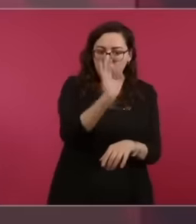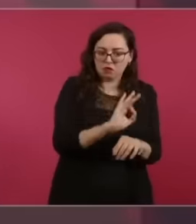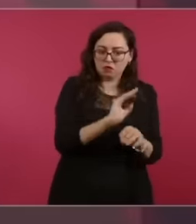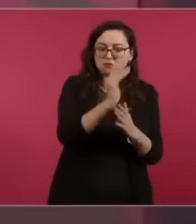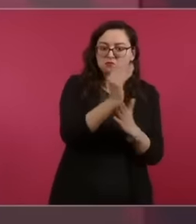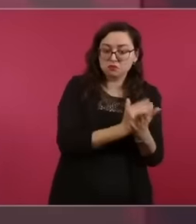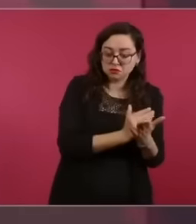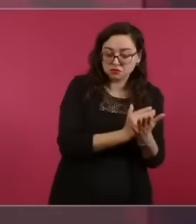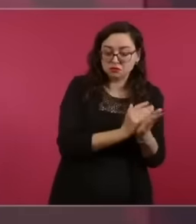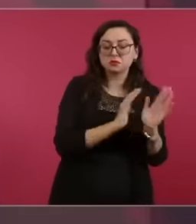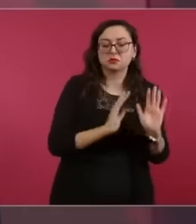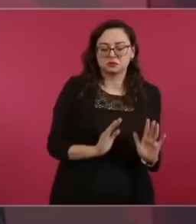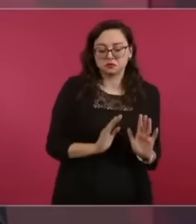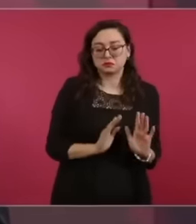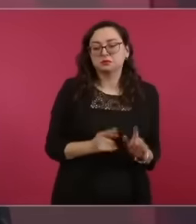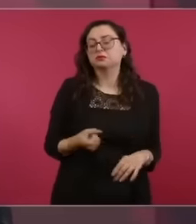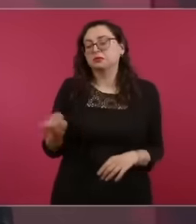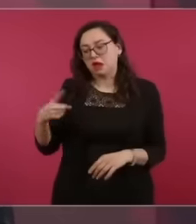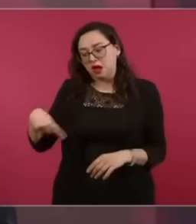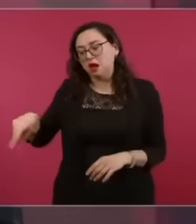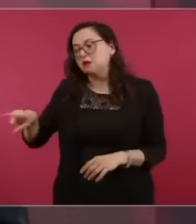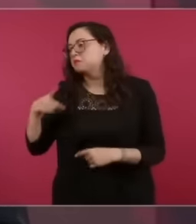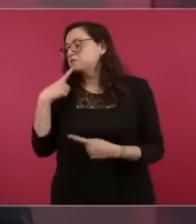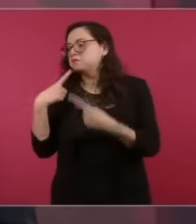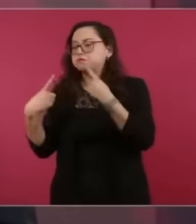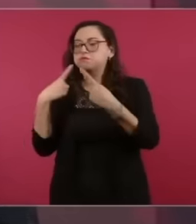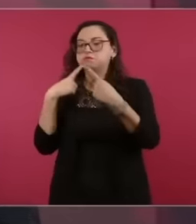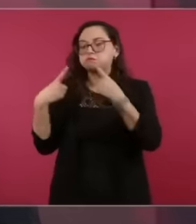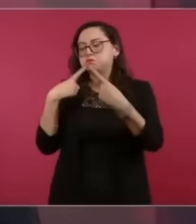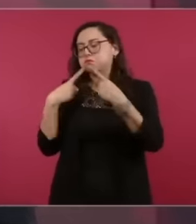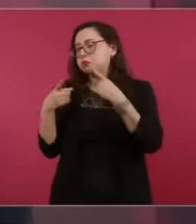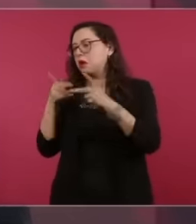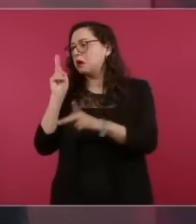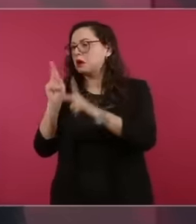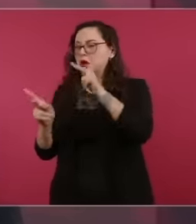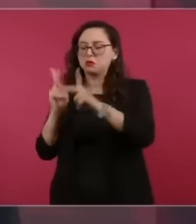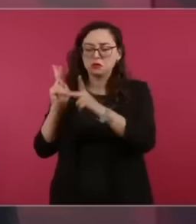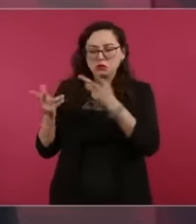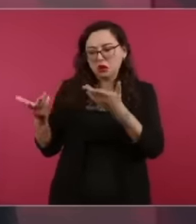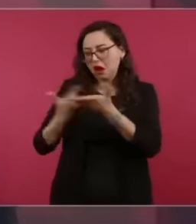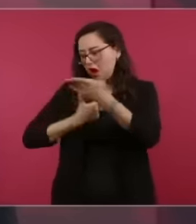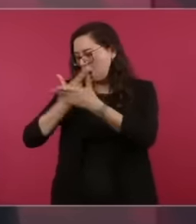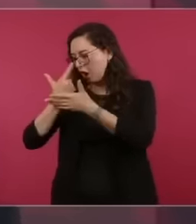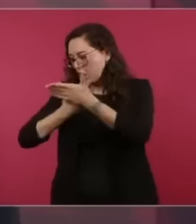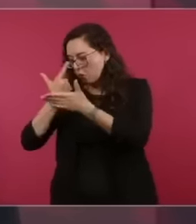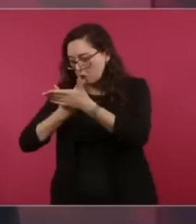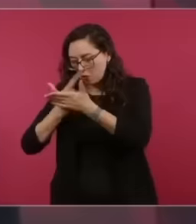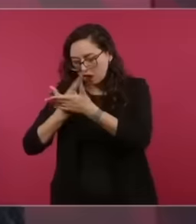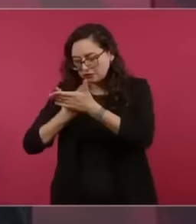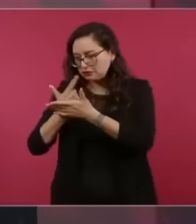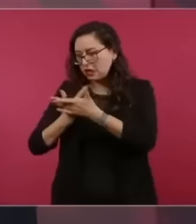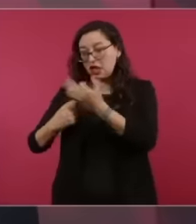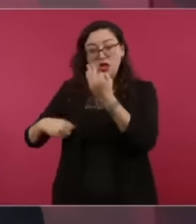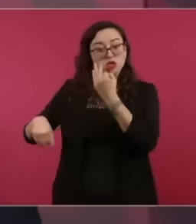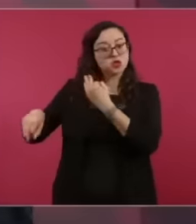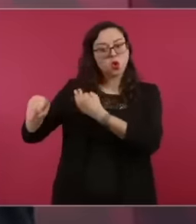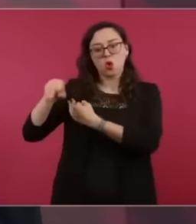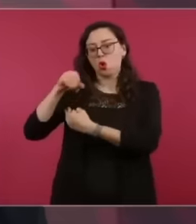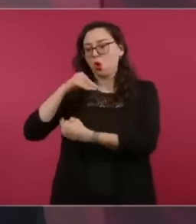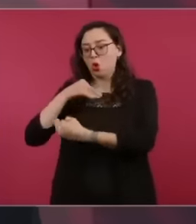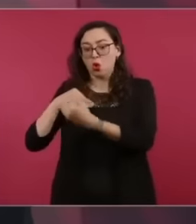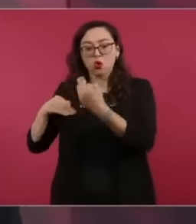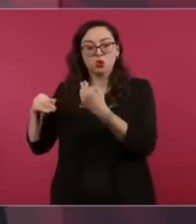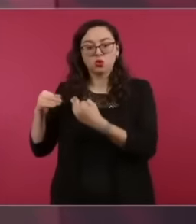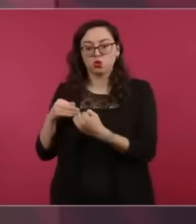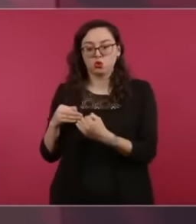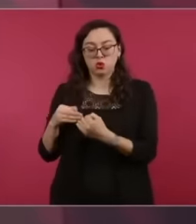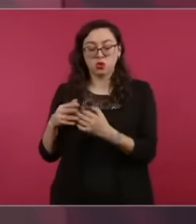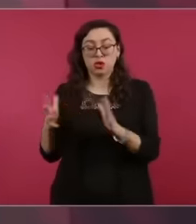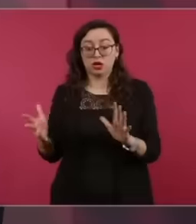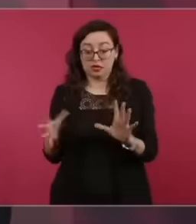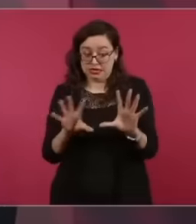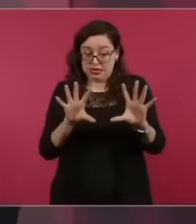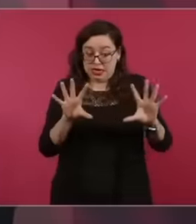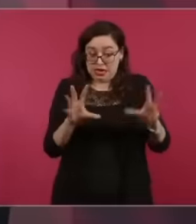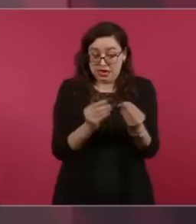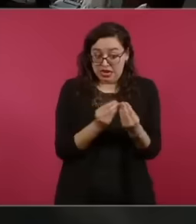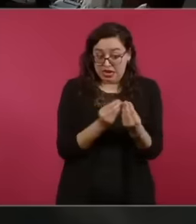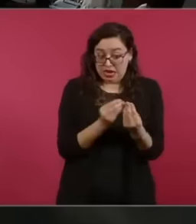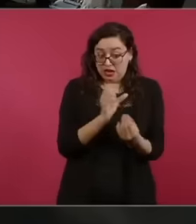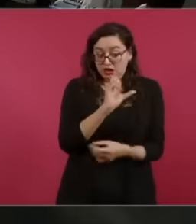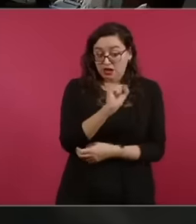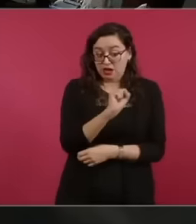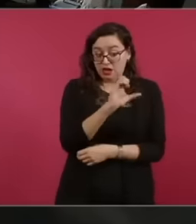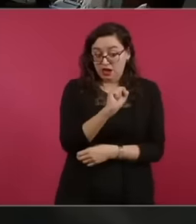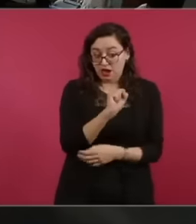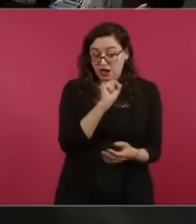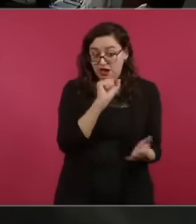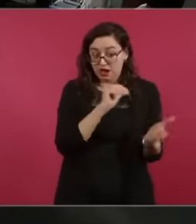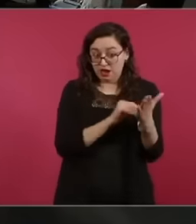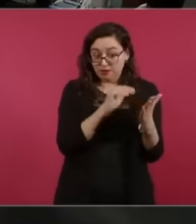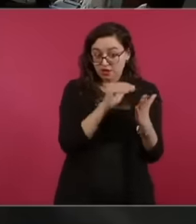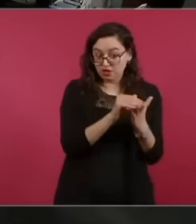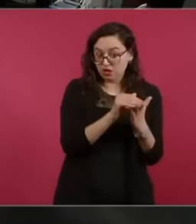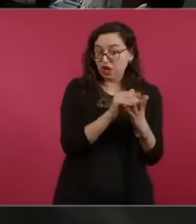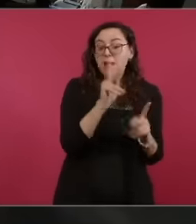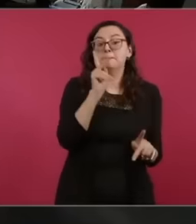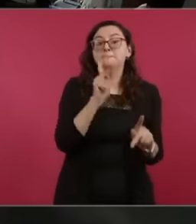how much could be removed from the debtor, we are not talking about the 60 of all but one part were